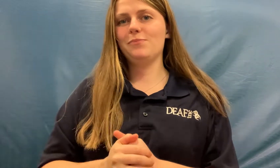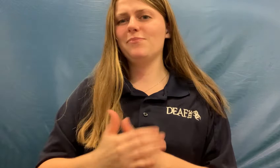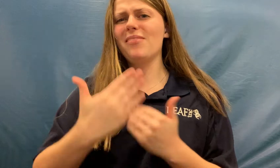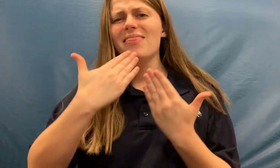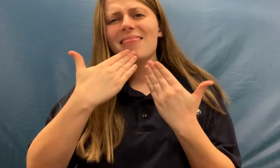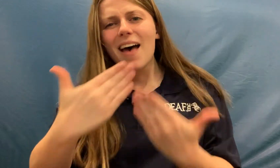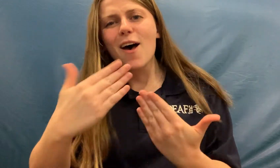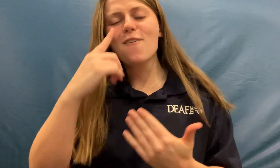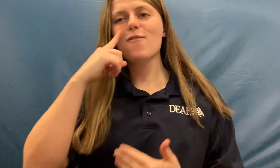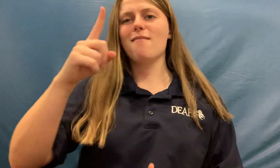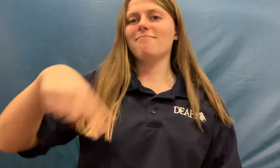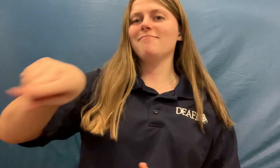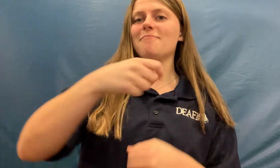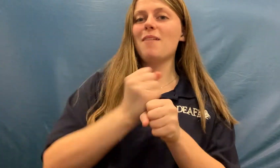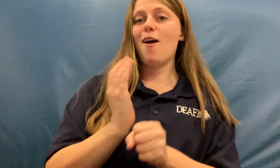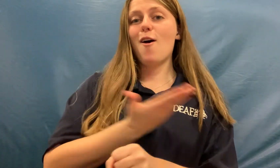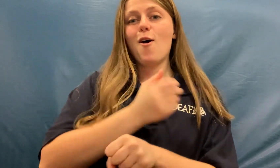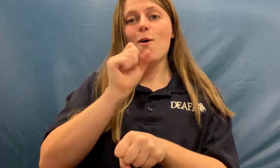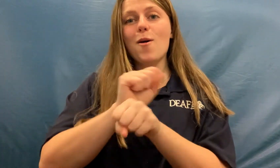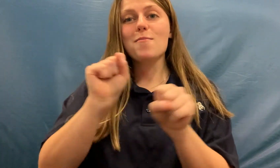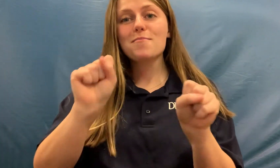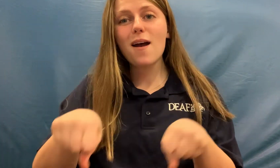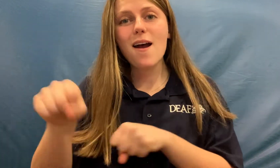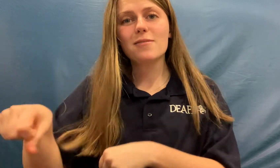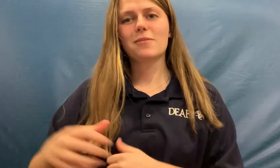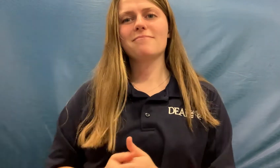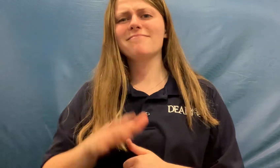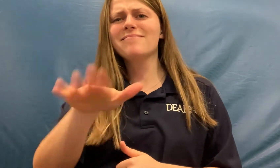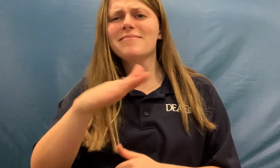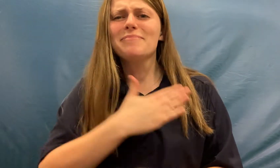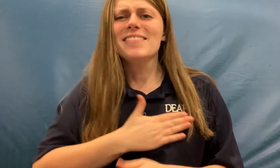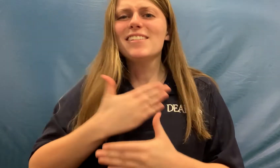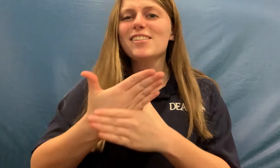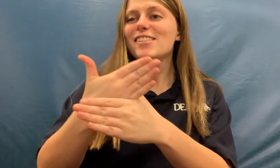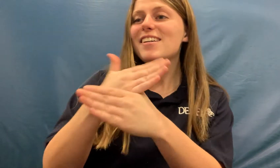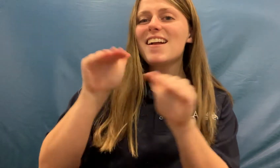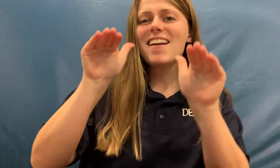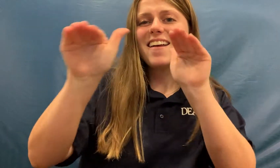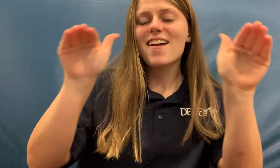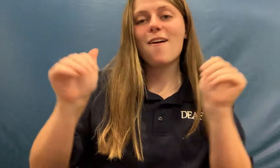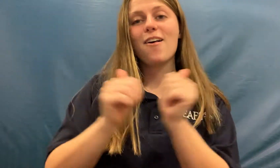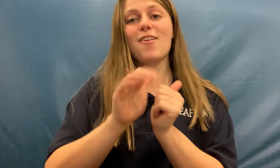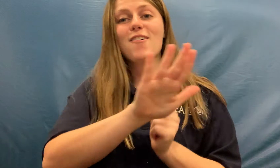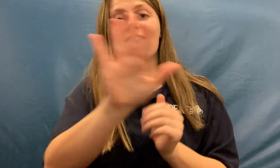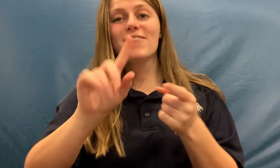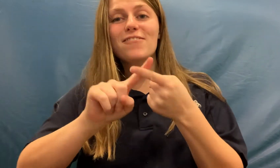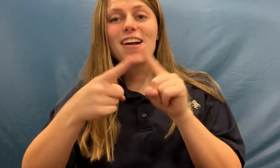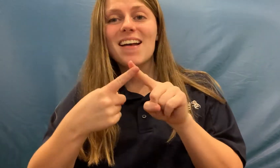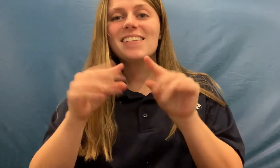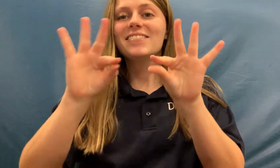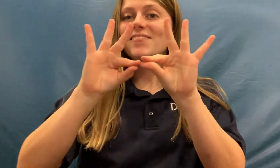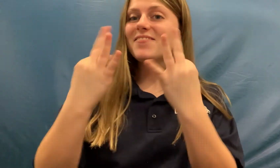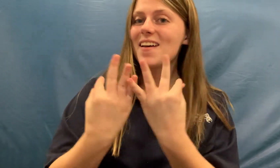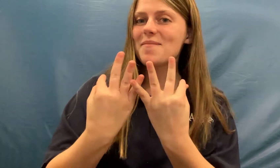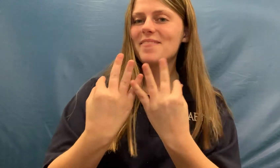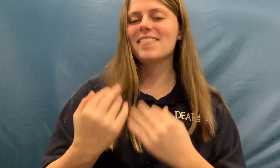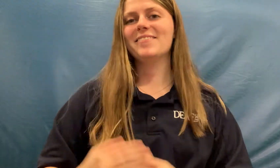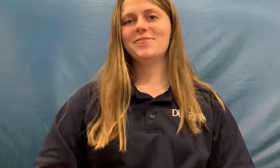Thank you for making our work possible! Please share with your family and friends!